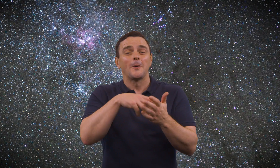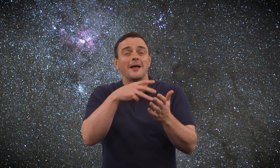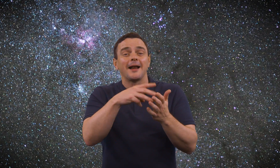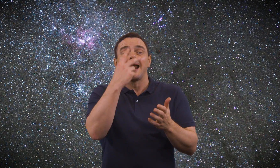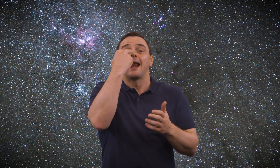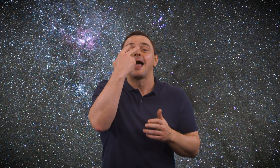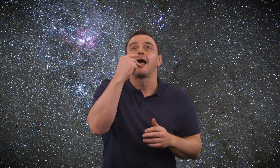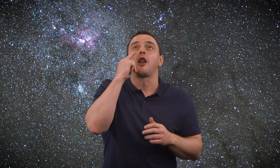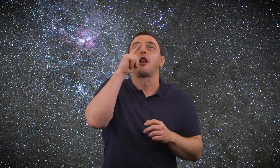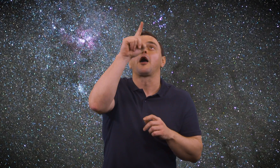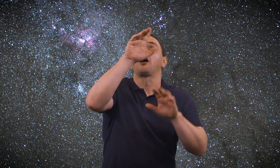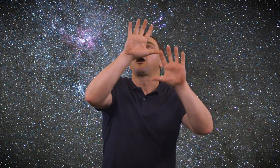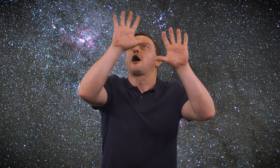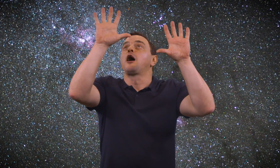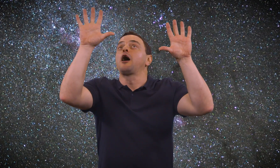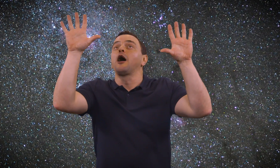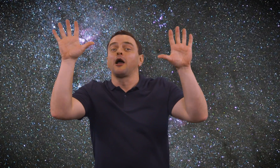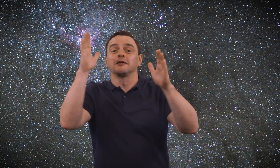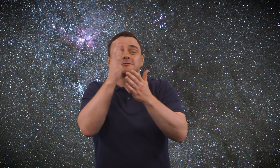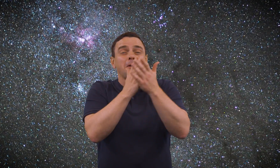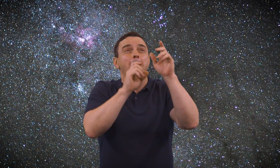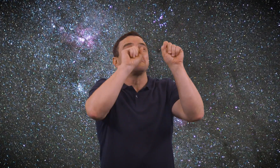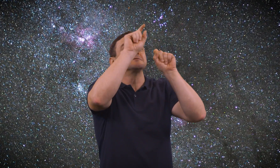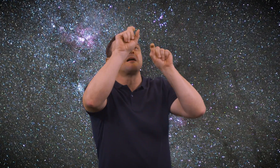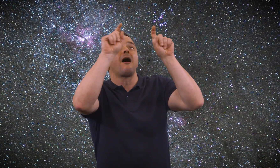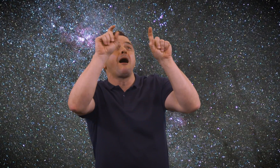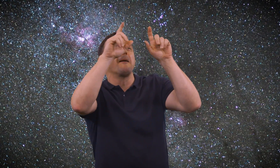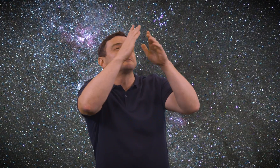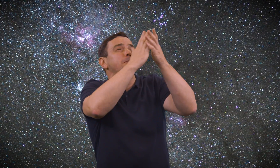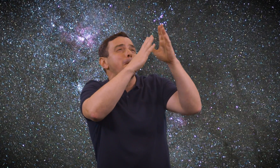When we look up at the night sky, some stars look bigger than others